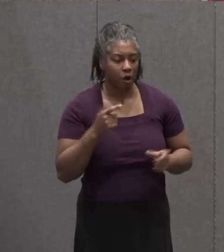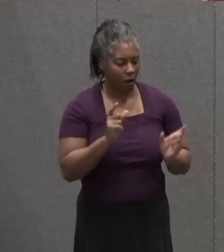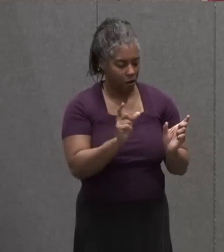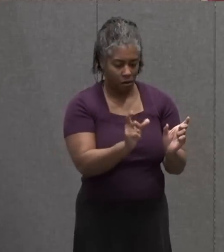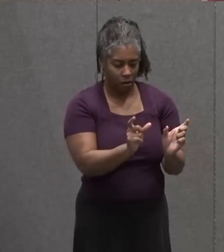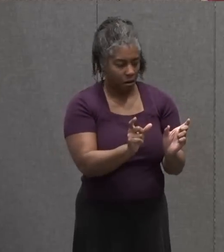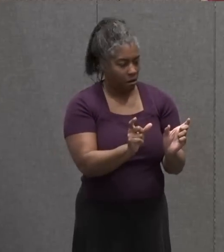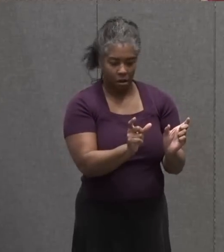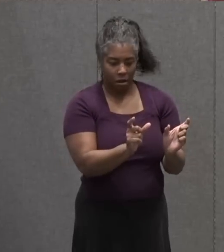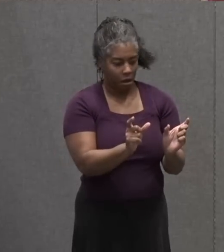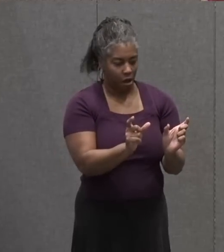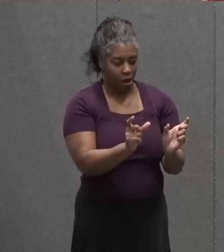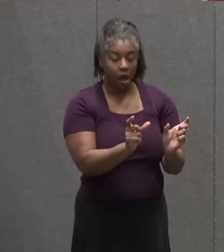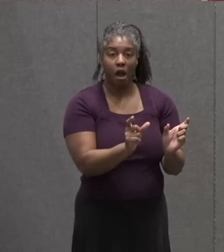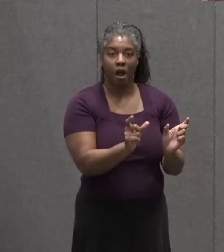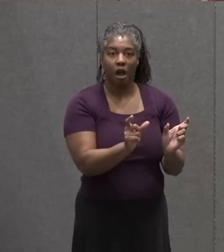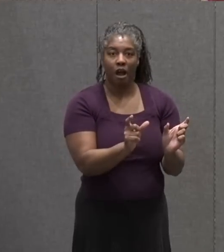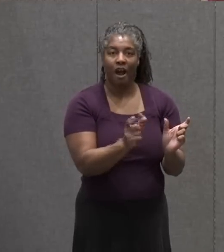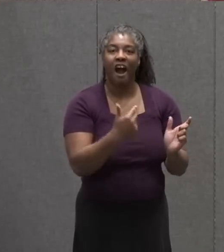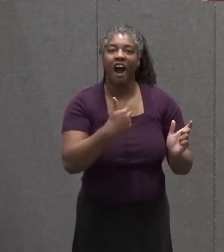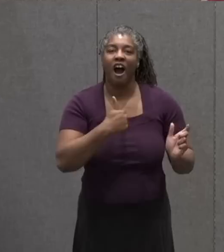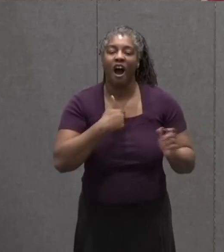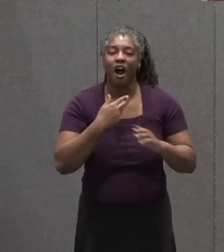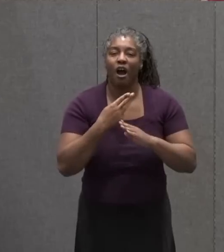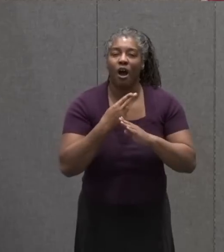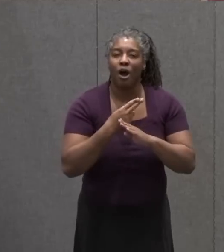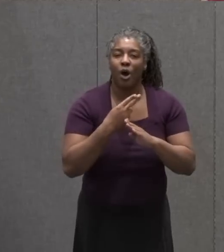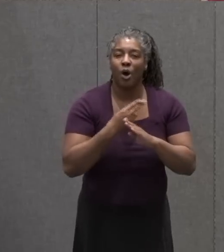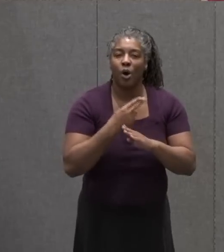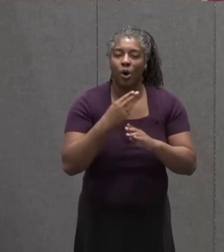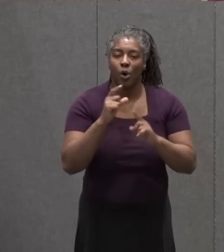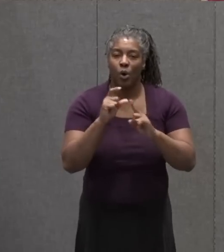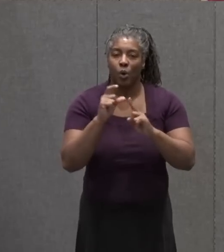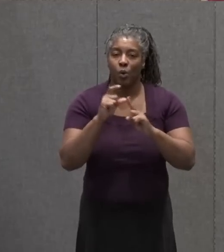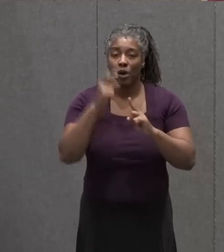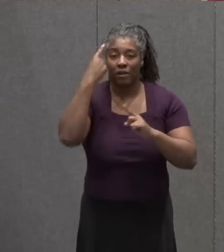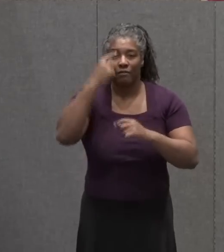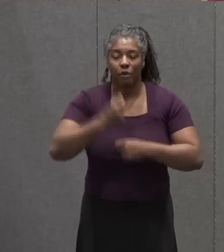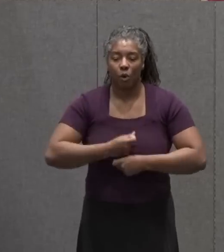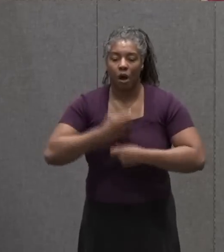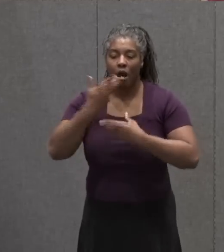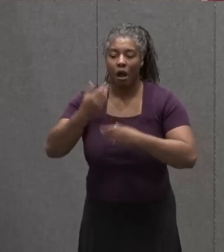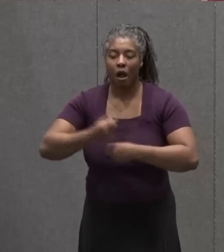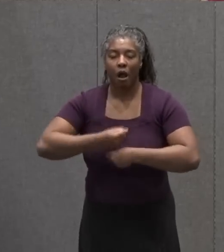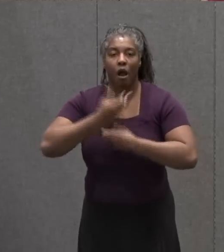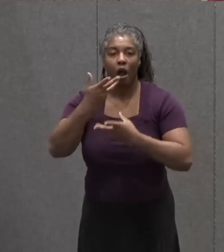He used his words to write poems. He used his poems to make a song.